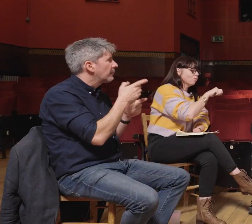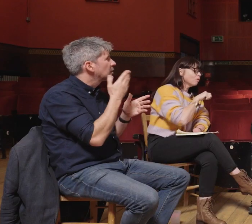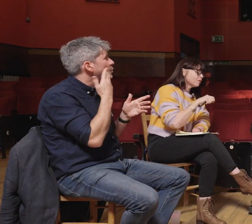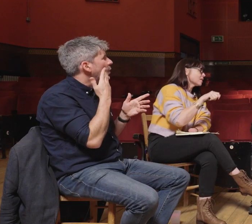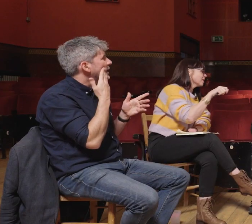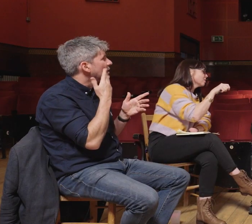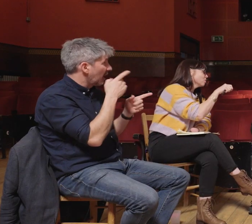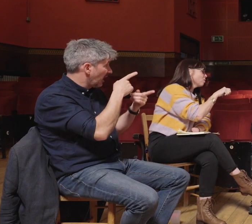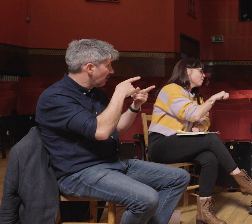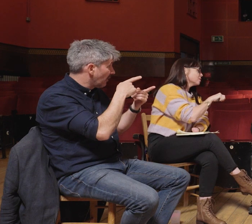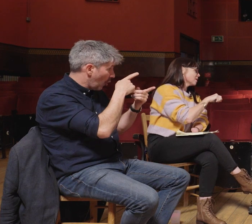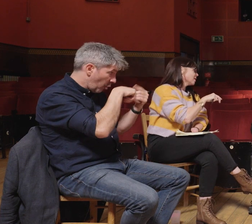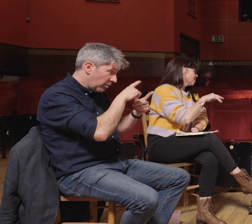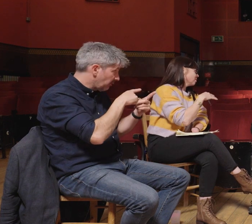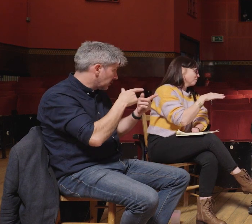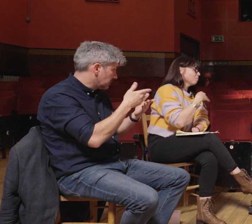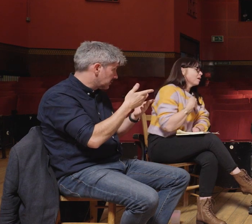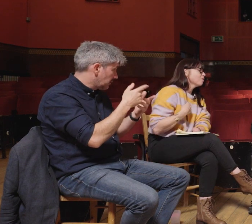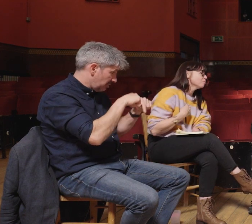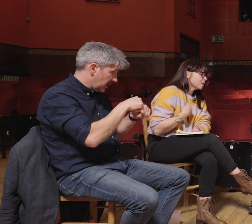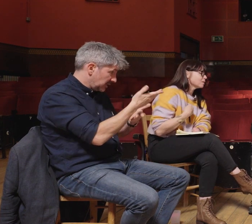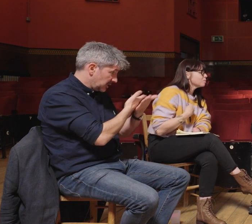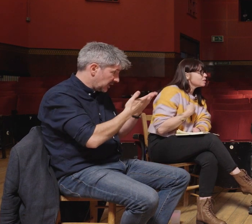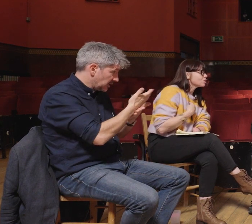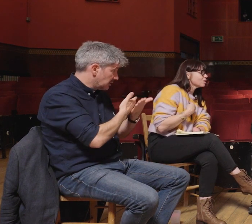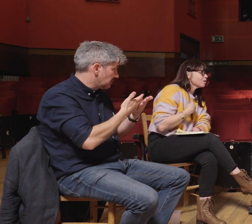all of us here, who I would say from my own objective position